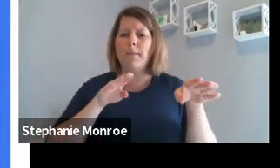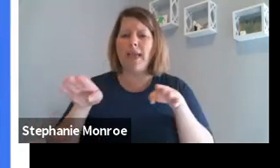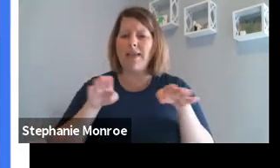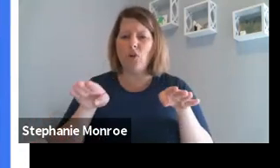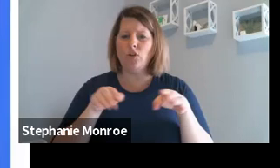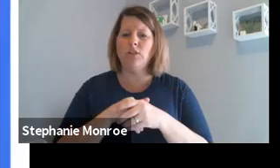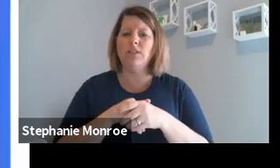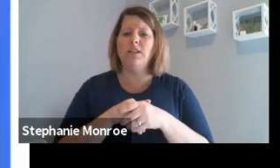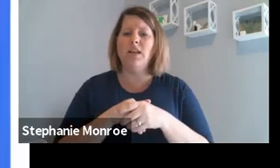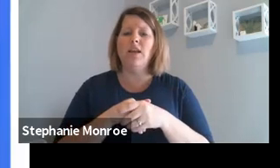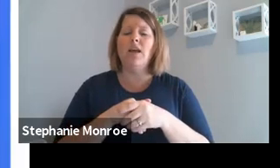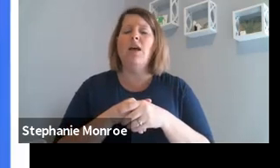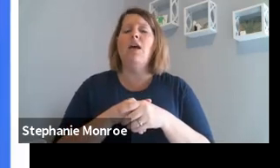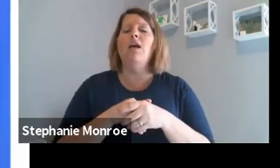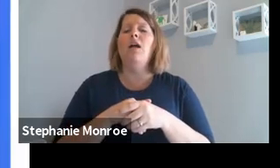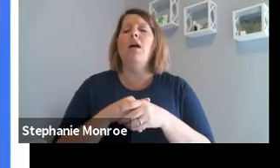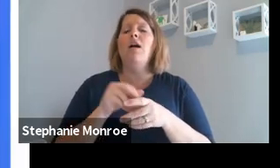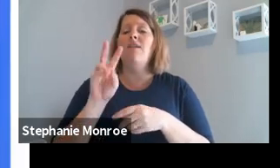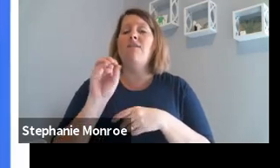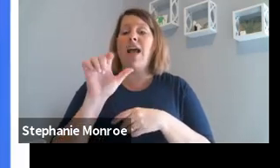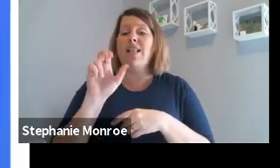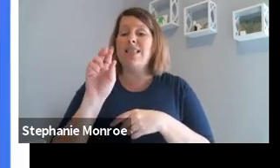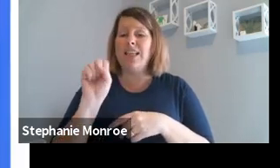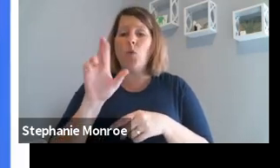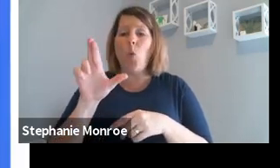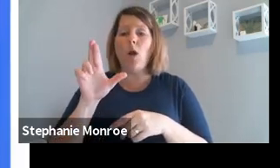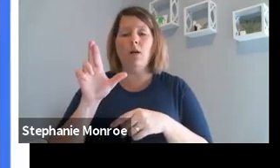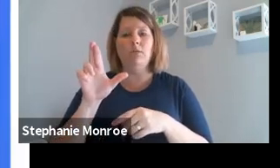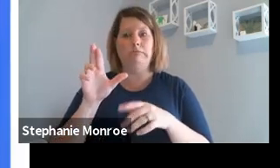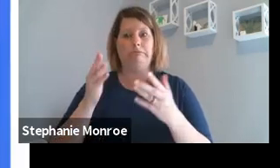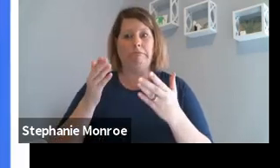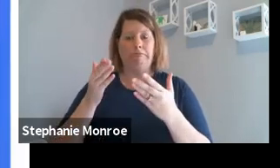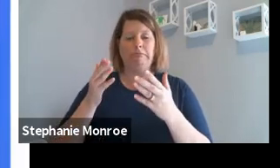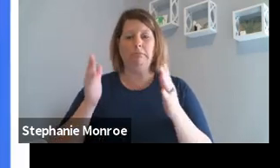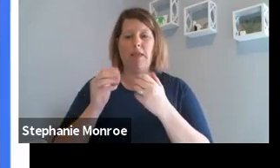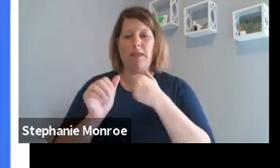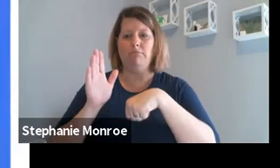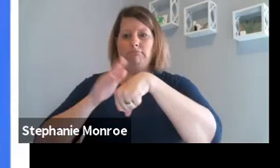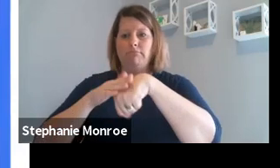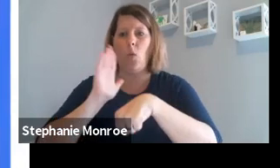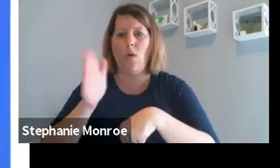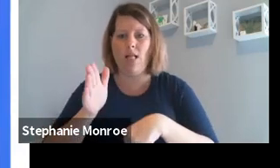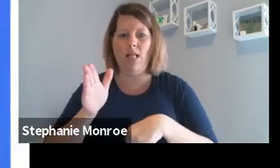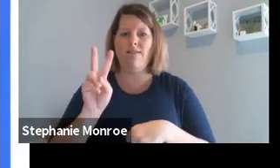violence or threats of violence, it could be both, that one person uses to establish power over an intimate partner